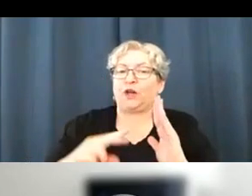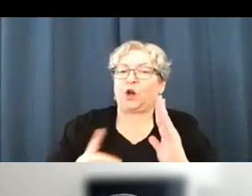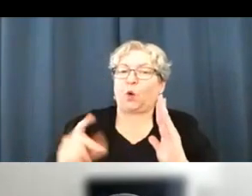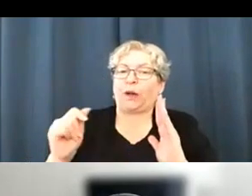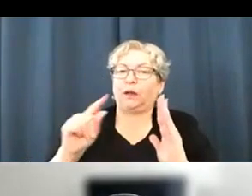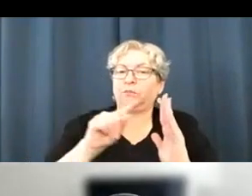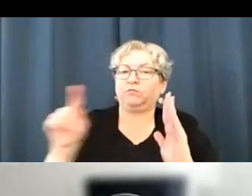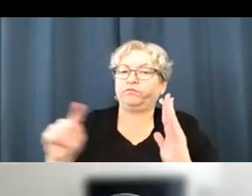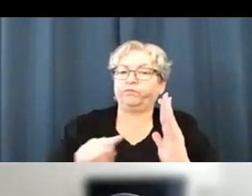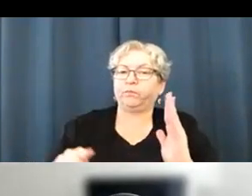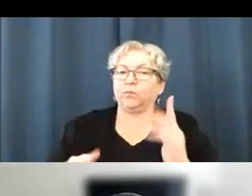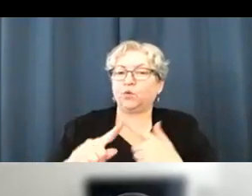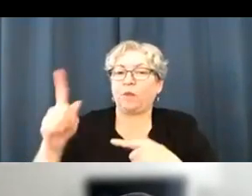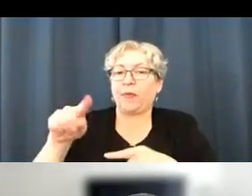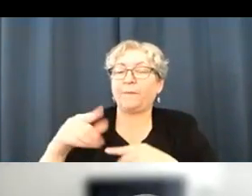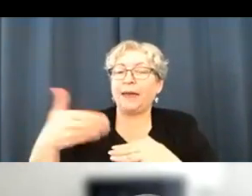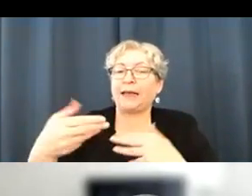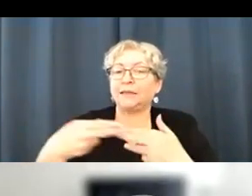So, on the next slide, there is a video,